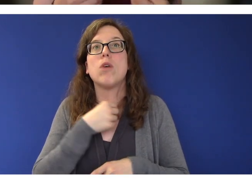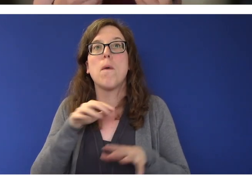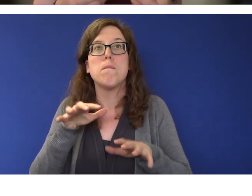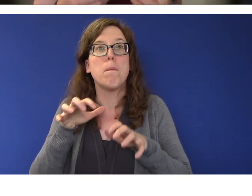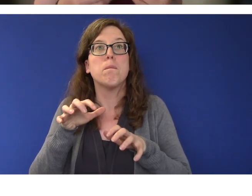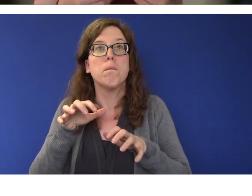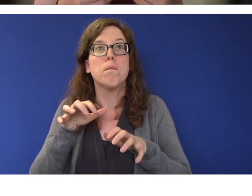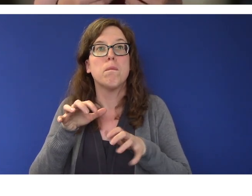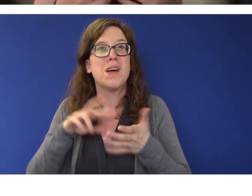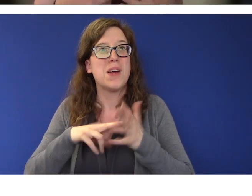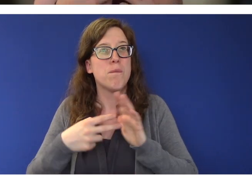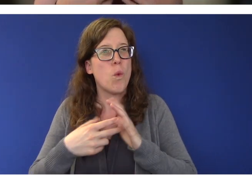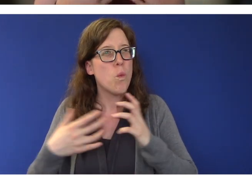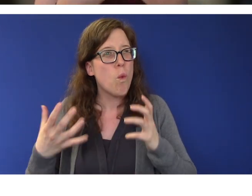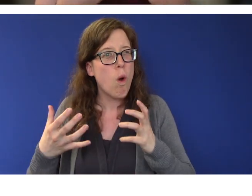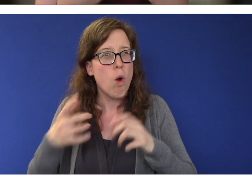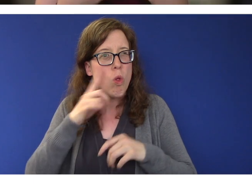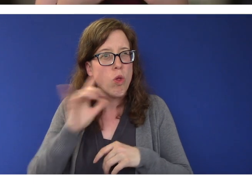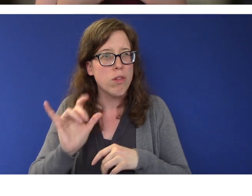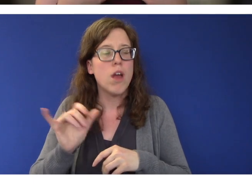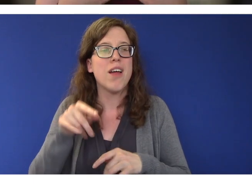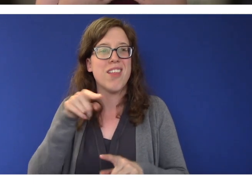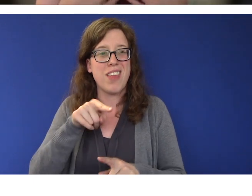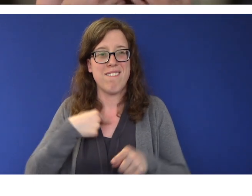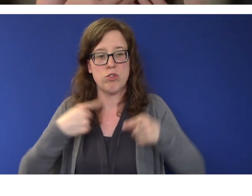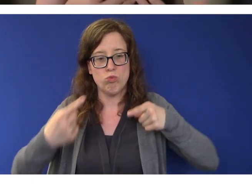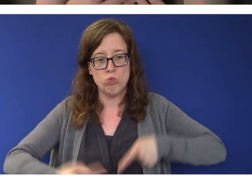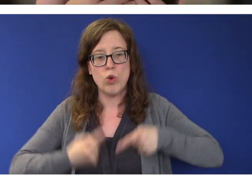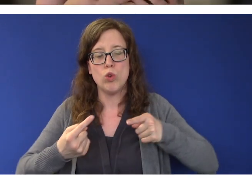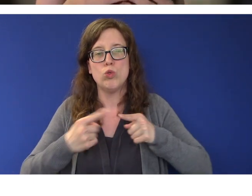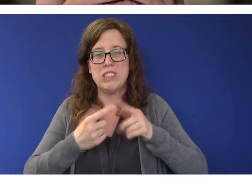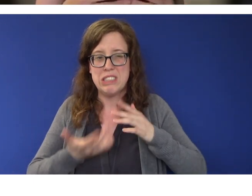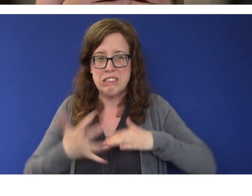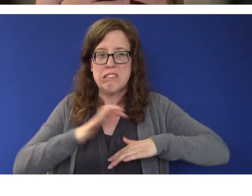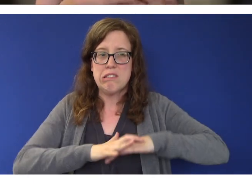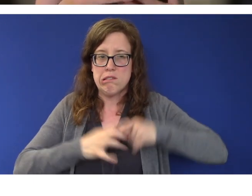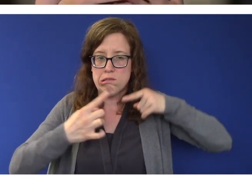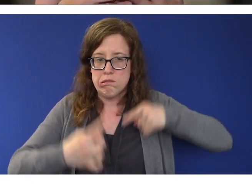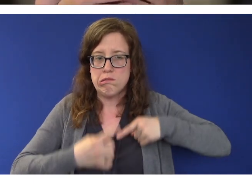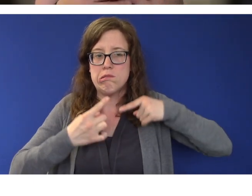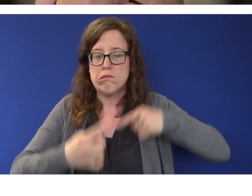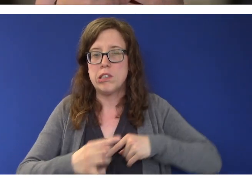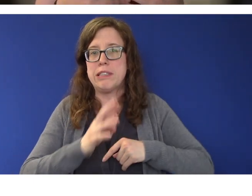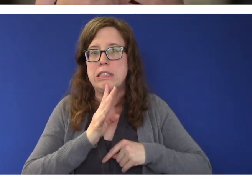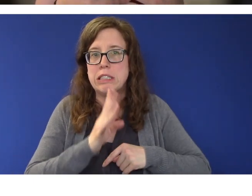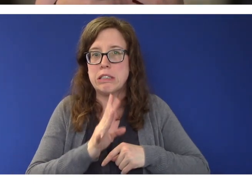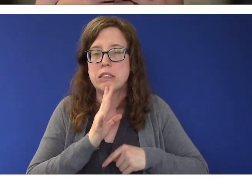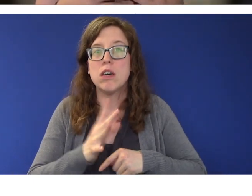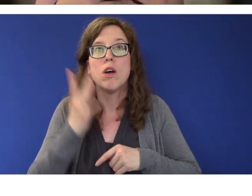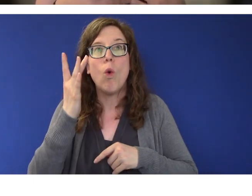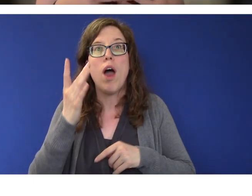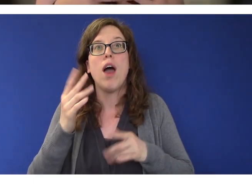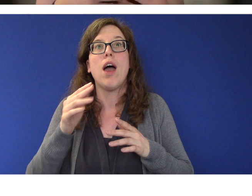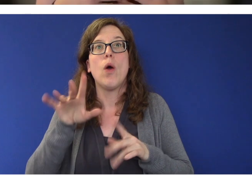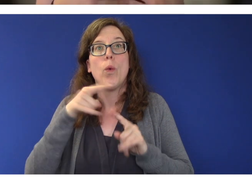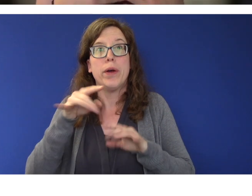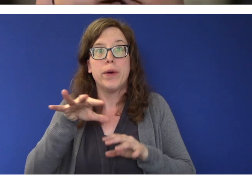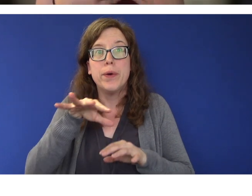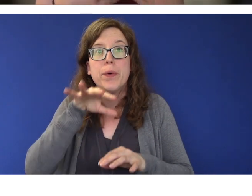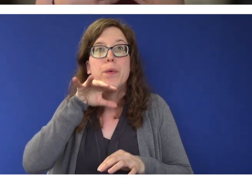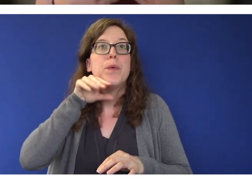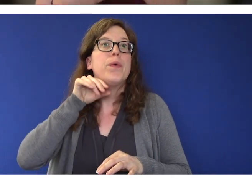are paralyzed, that individual has to work harder to speak and often has to push air harder through